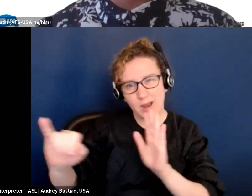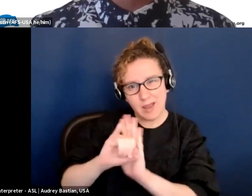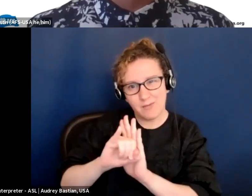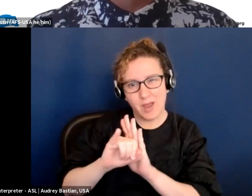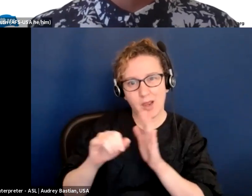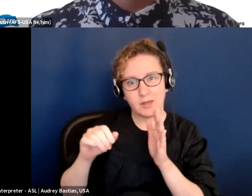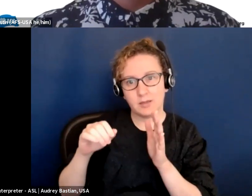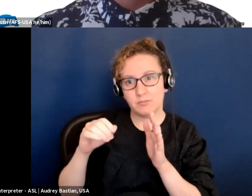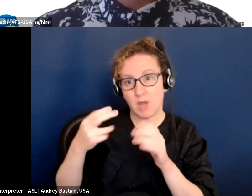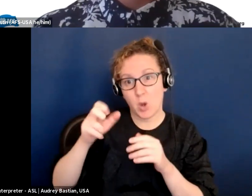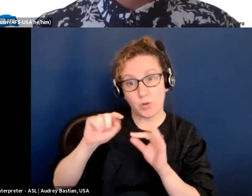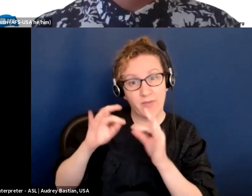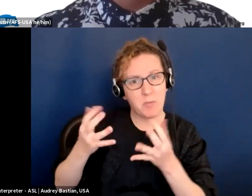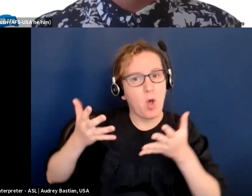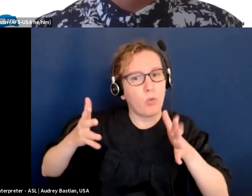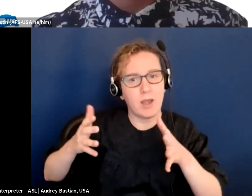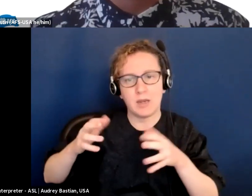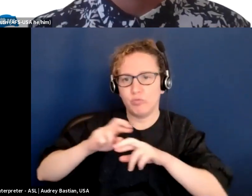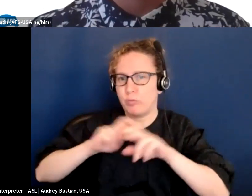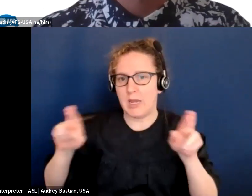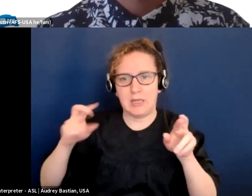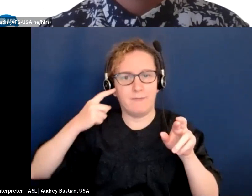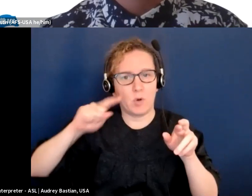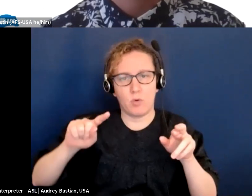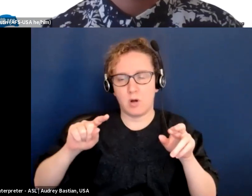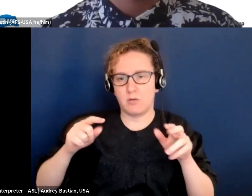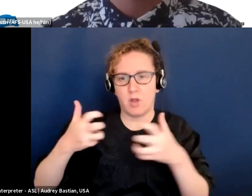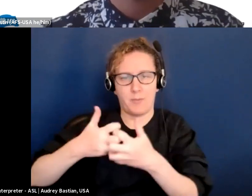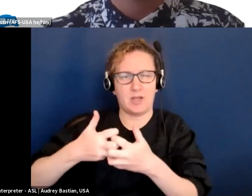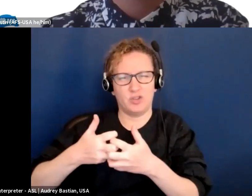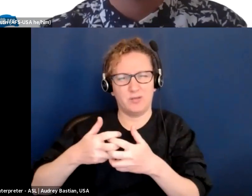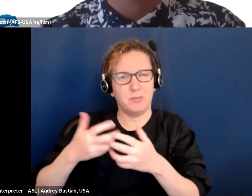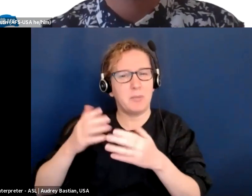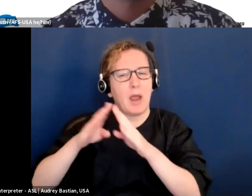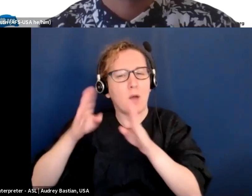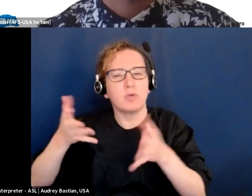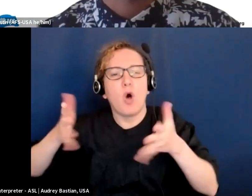accommodate the needs with accessible housing. That is one approach we would take.